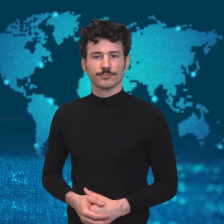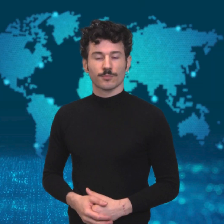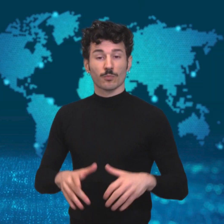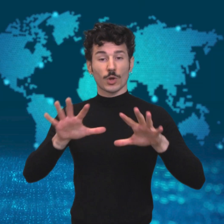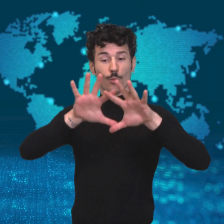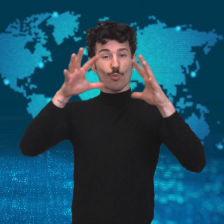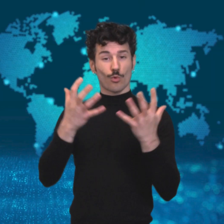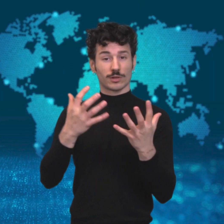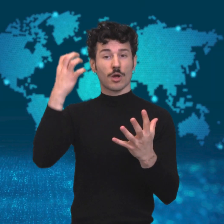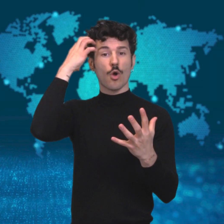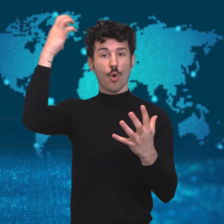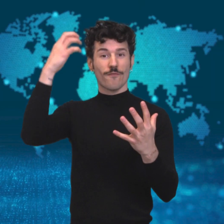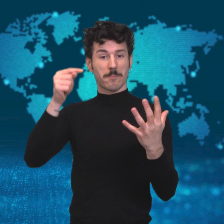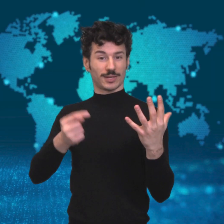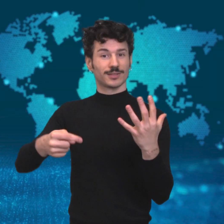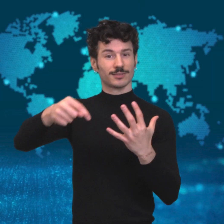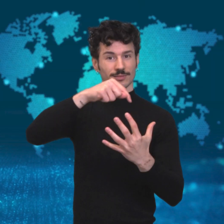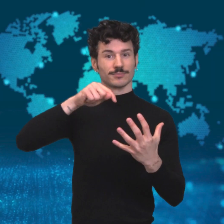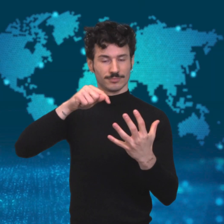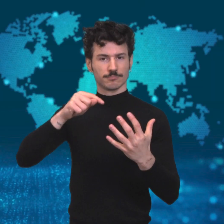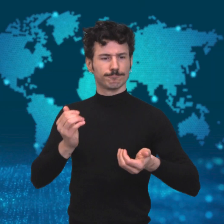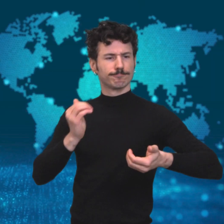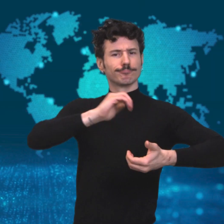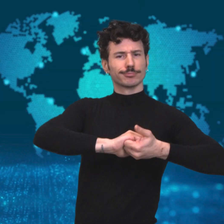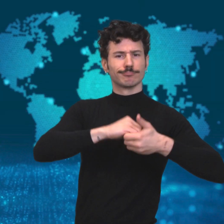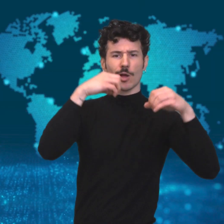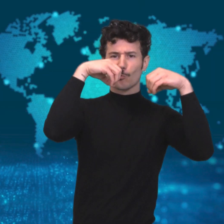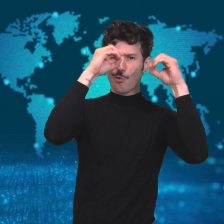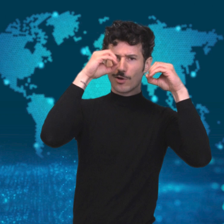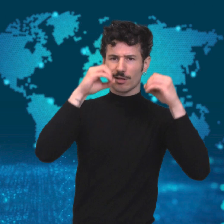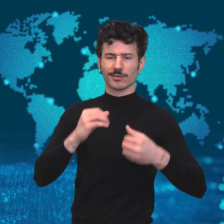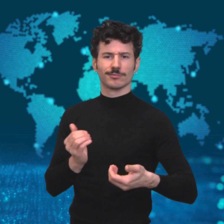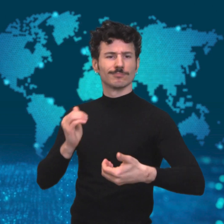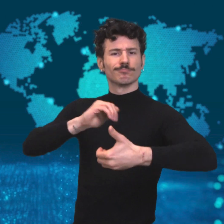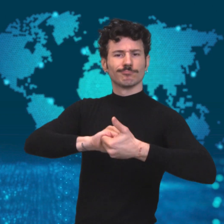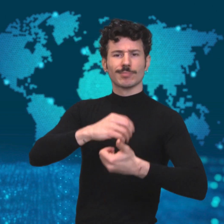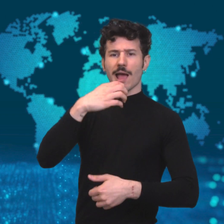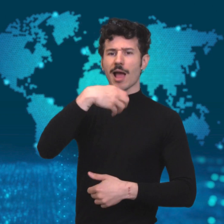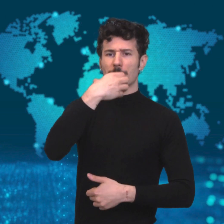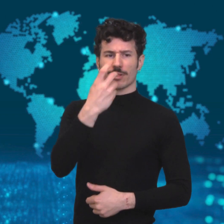[Alessio]: Governments around the world are using